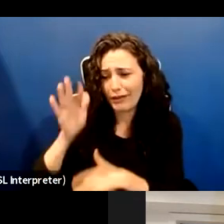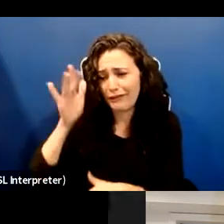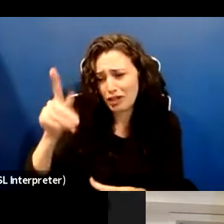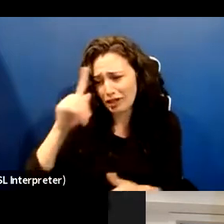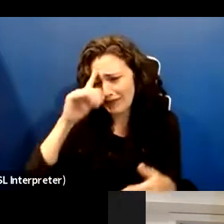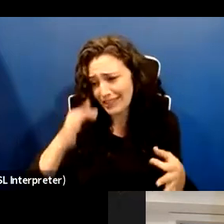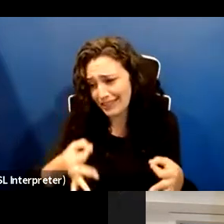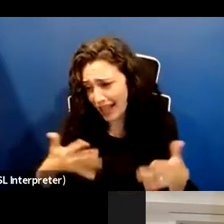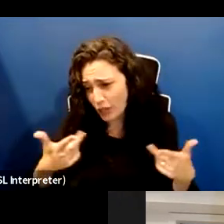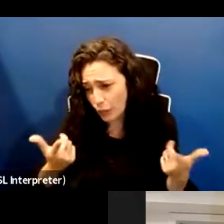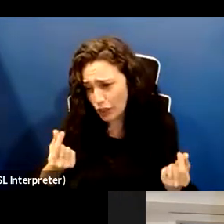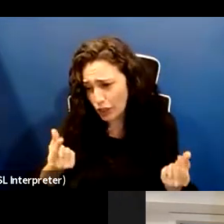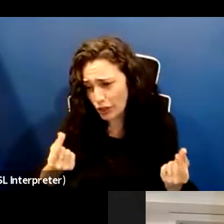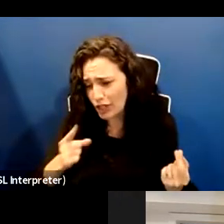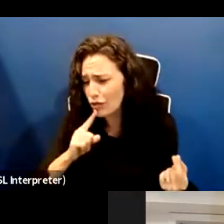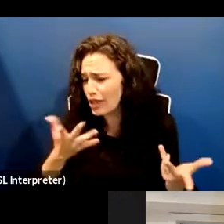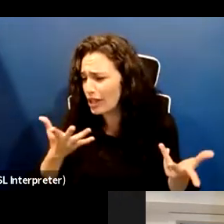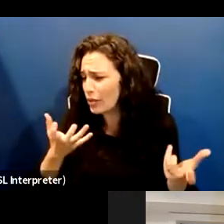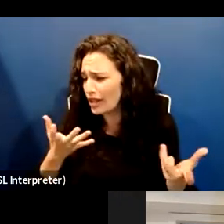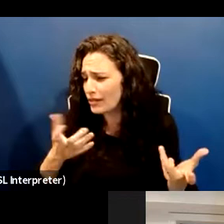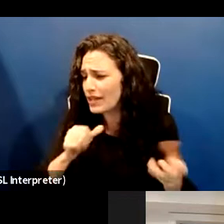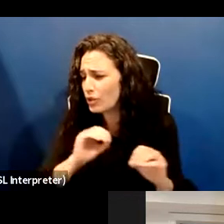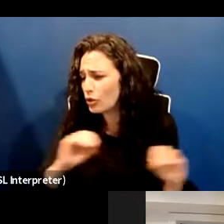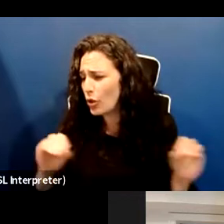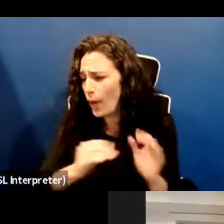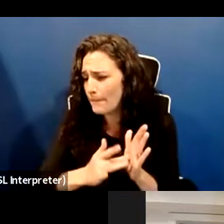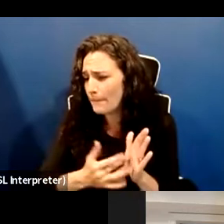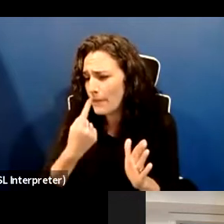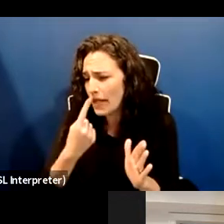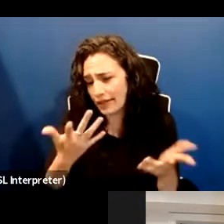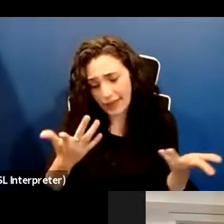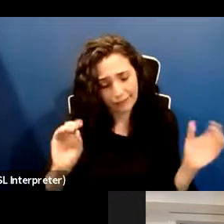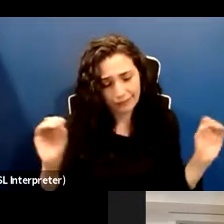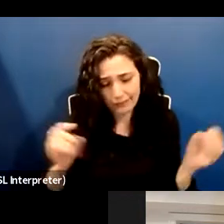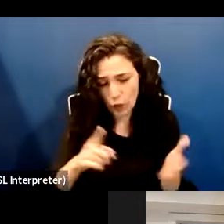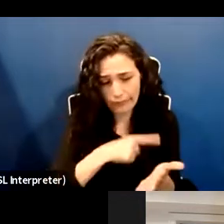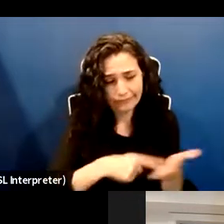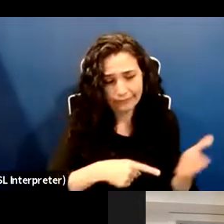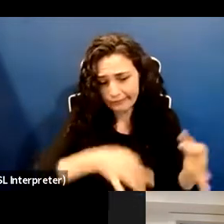and then she really wanted to be unmedicated, but then she said no judgment. And she did take a pet around like,